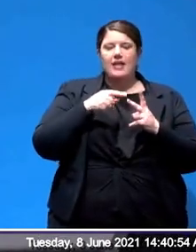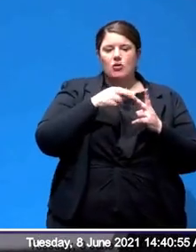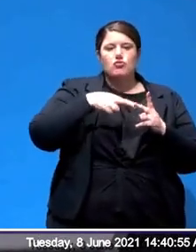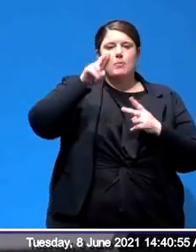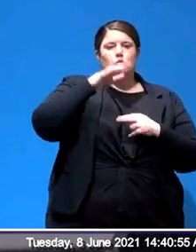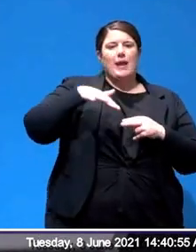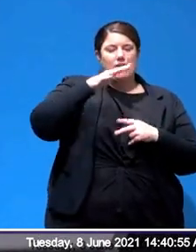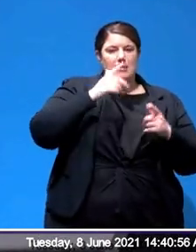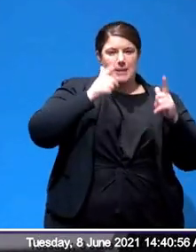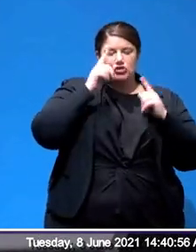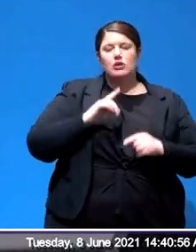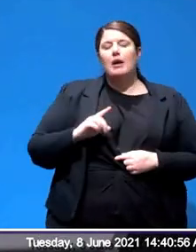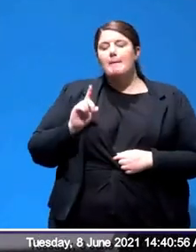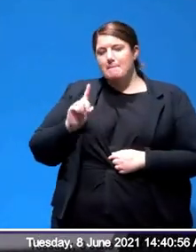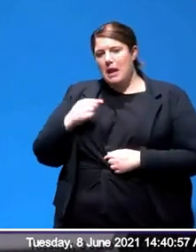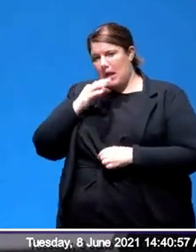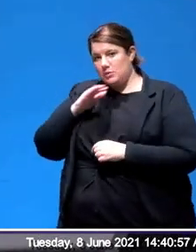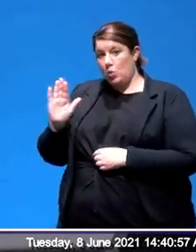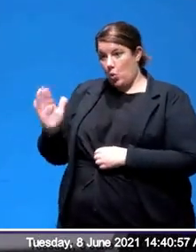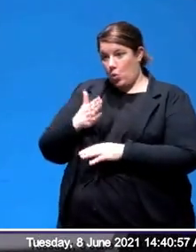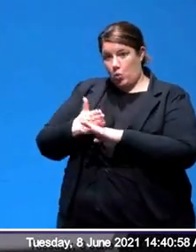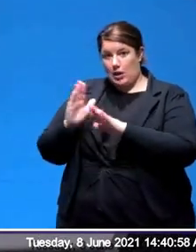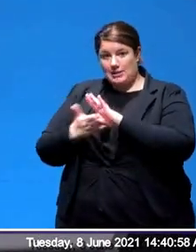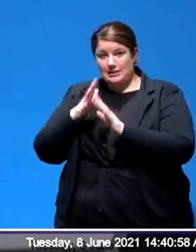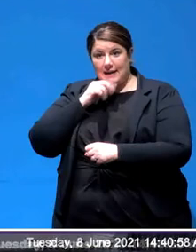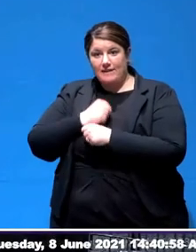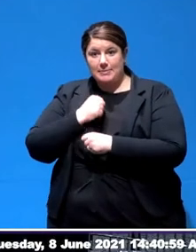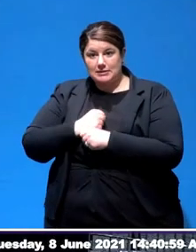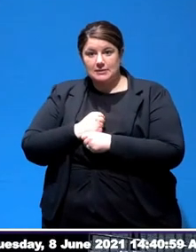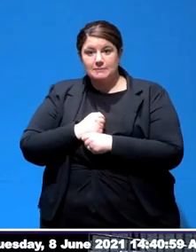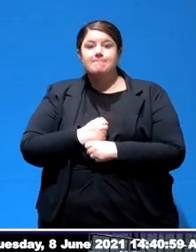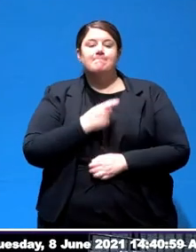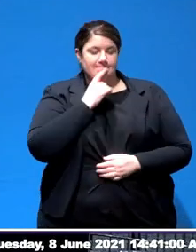But they were all employees of the Department? Yes, we had no agency staff on.